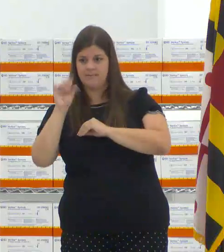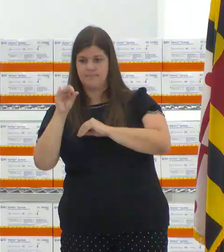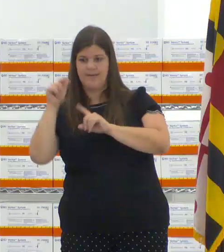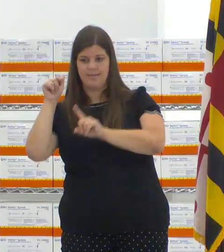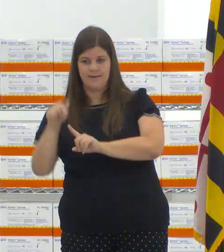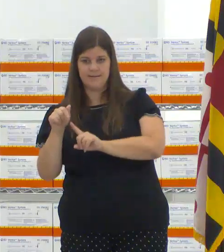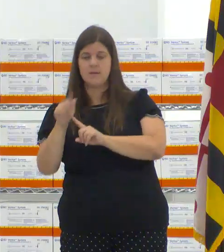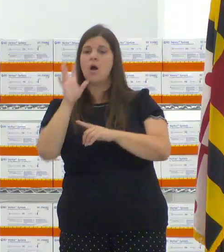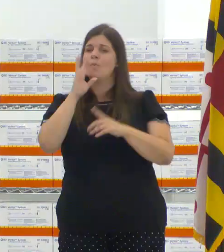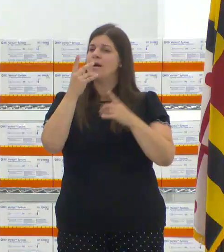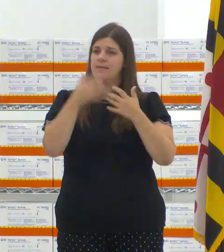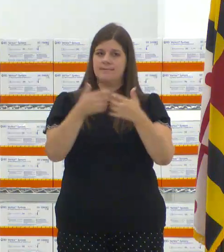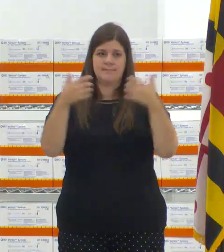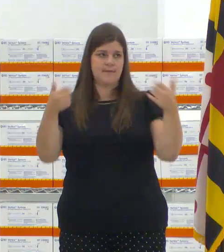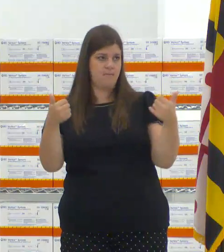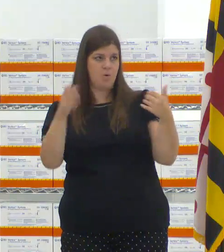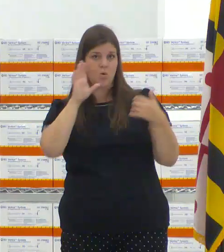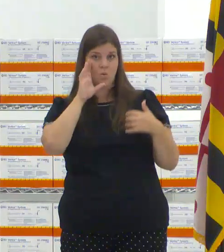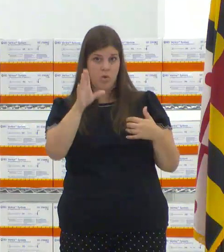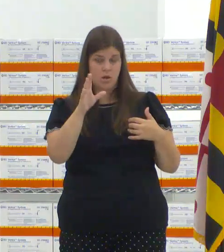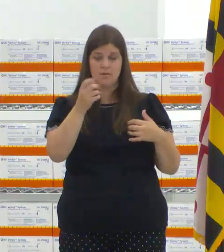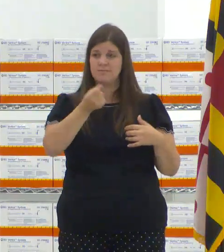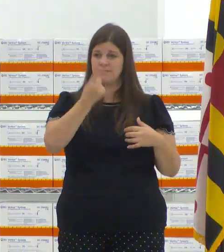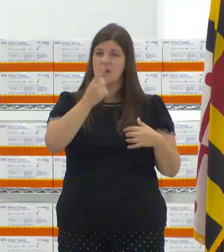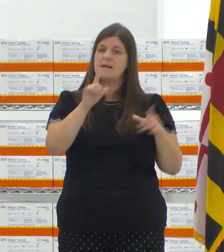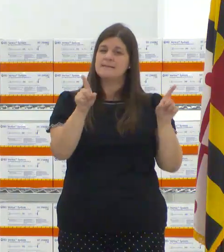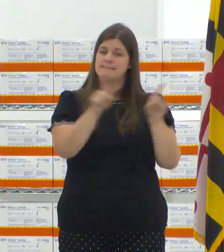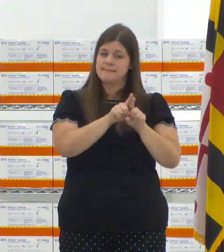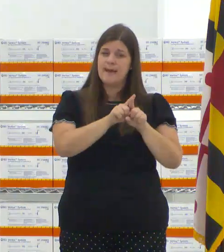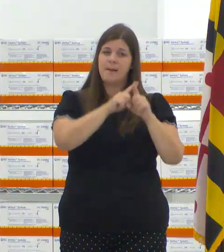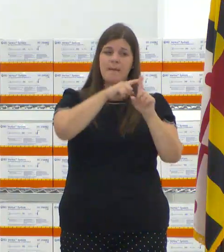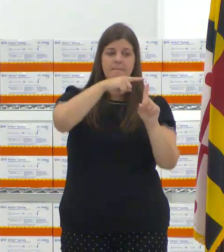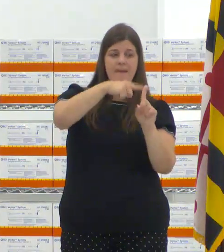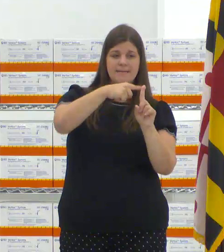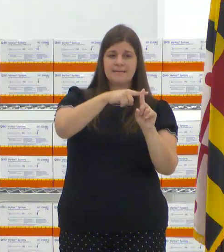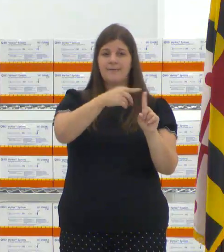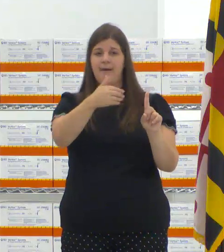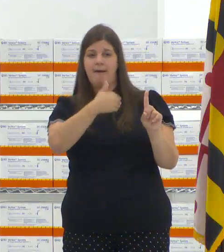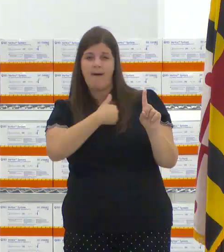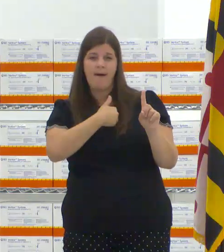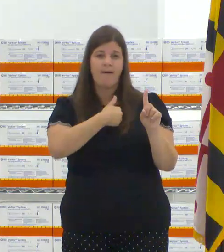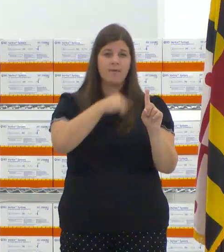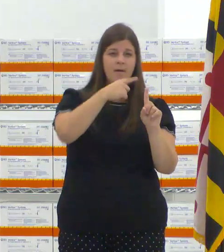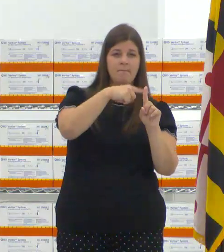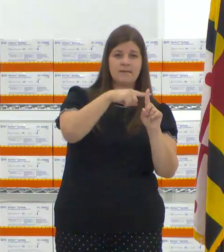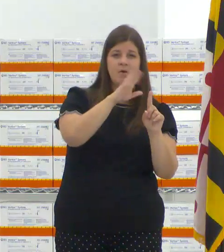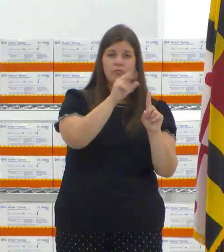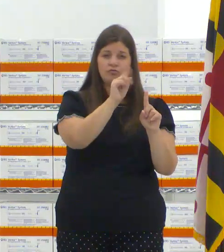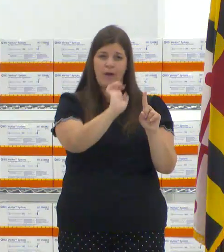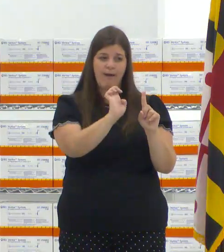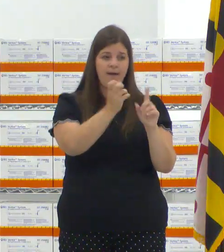in 15 minutes. If you are positive on one of these tests, people will still follow up with a diagnostic test.